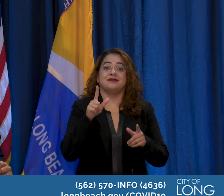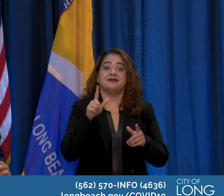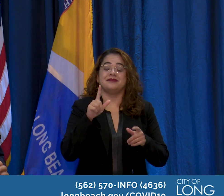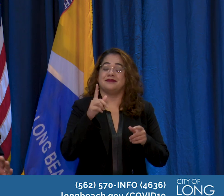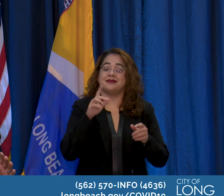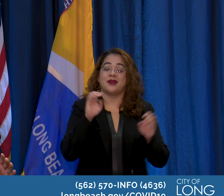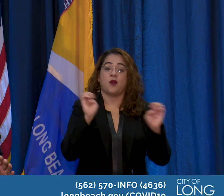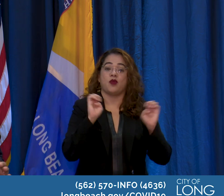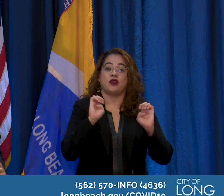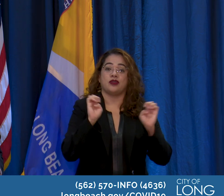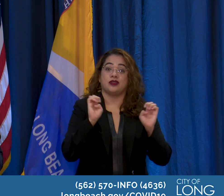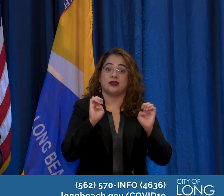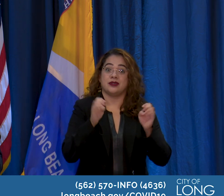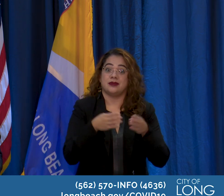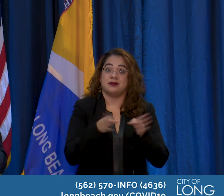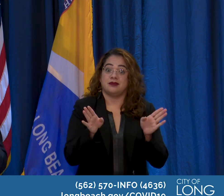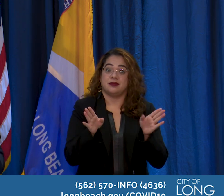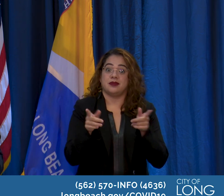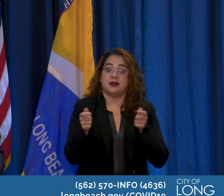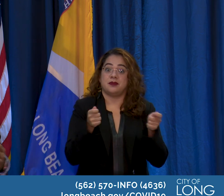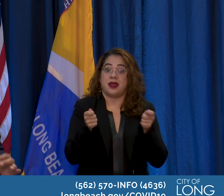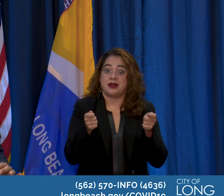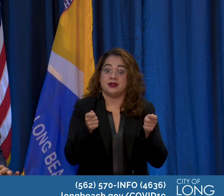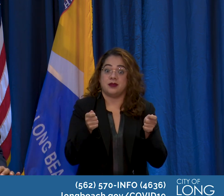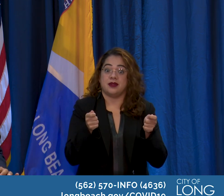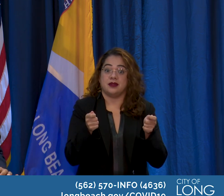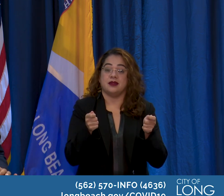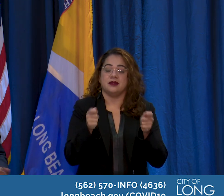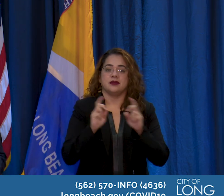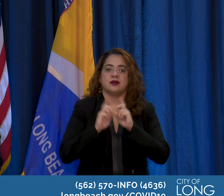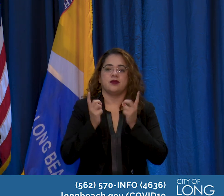And Sandy is here to give an update but also to answer any questions as it relates more